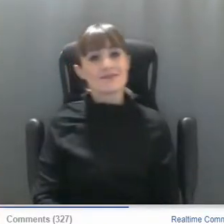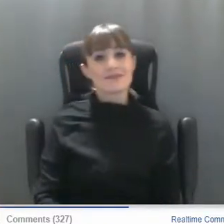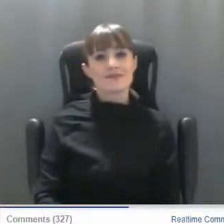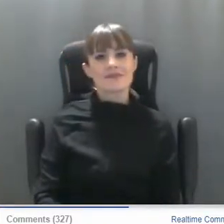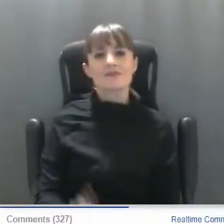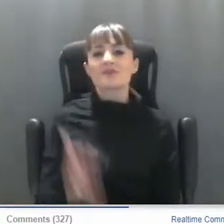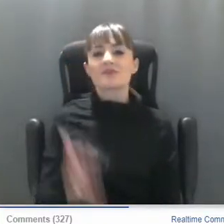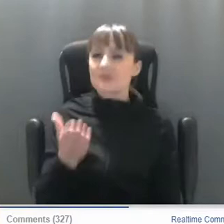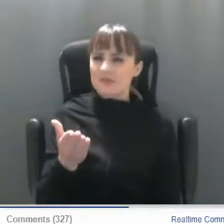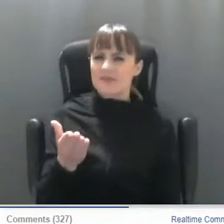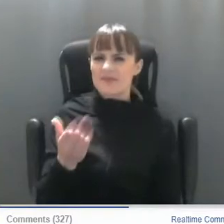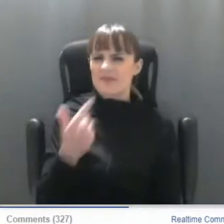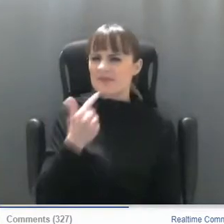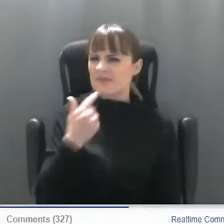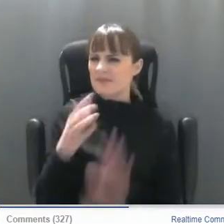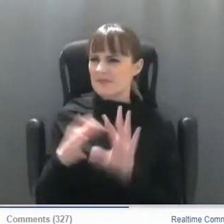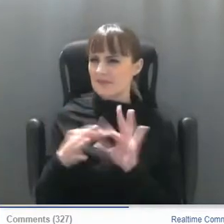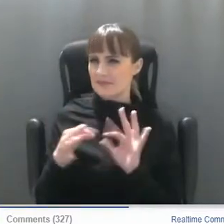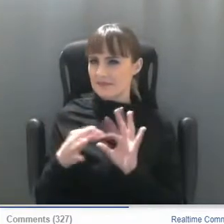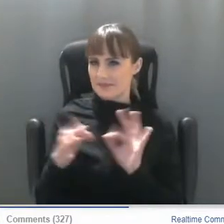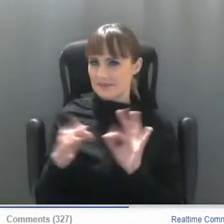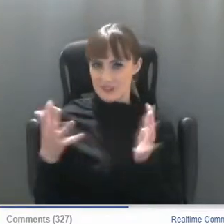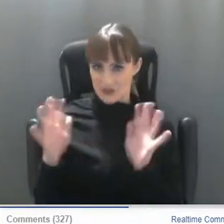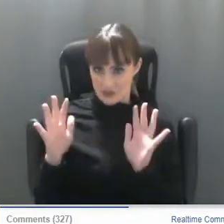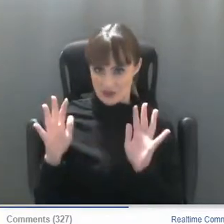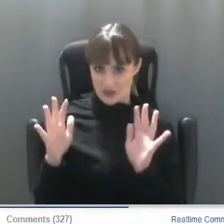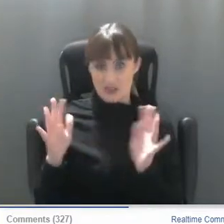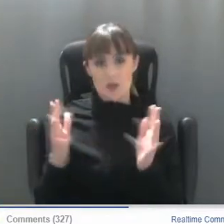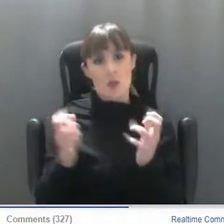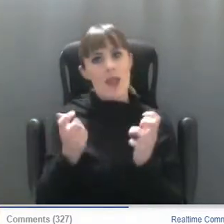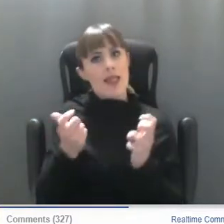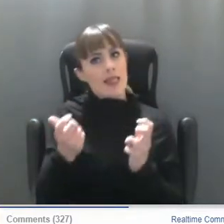talked about, where we just want to keep a little bit greater distance between